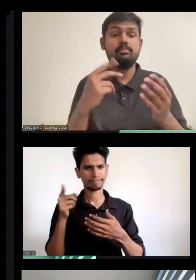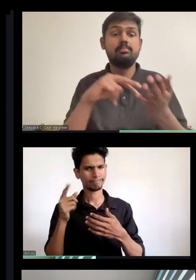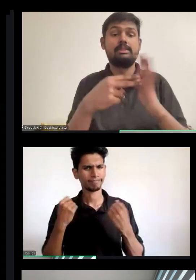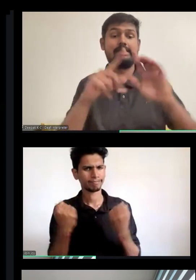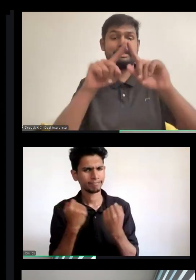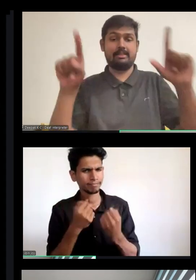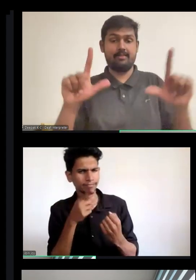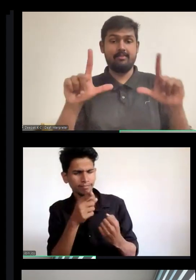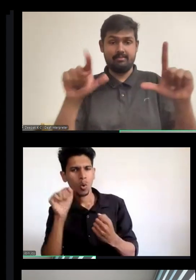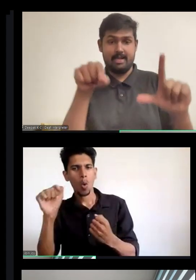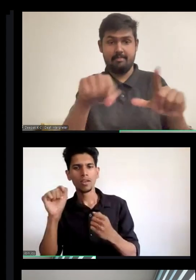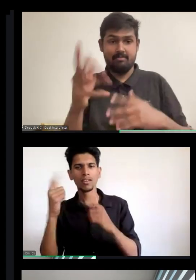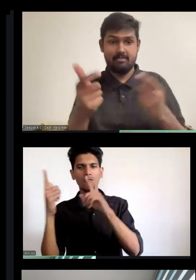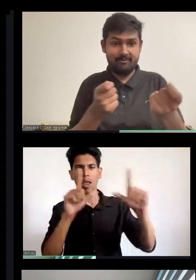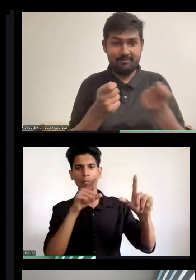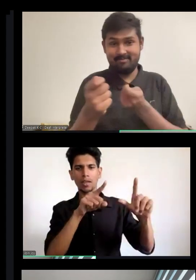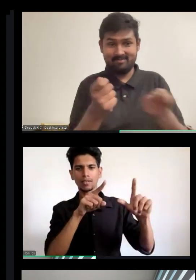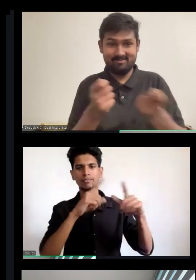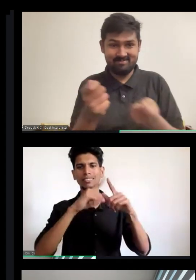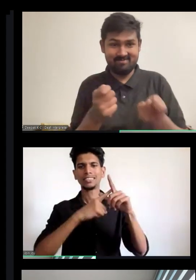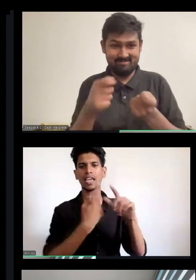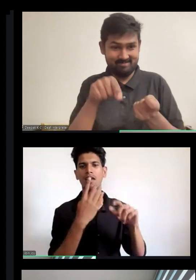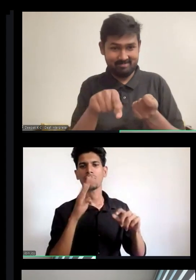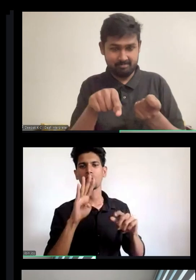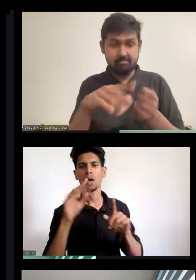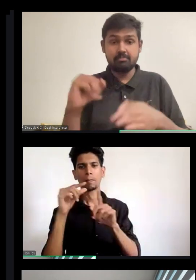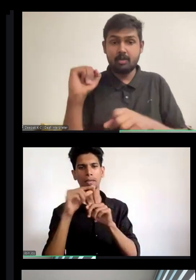It has four components, people, policies, practices, and planning.